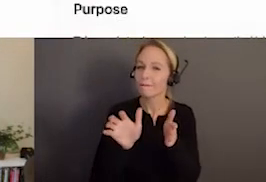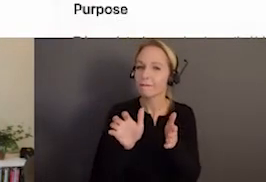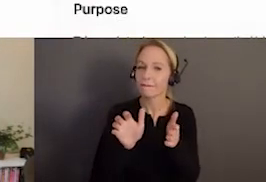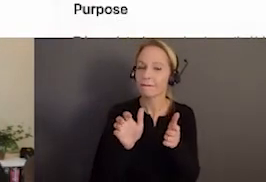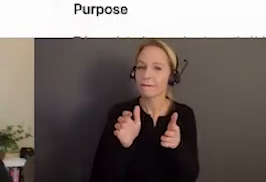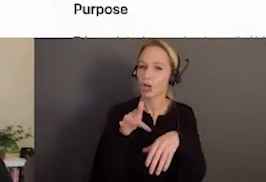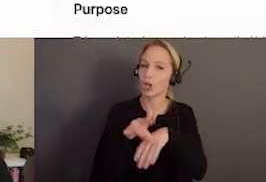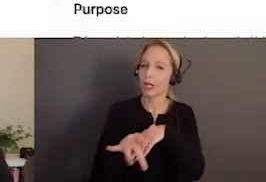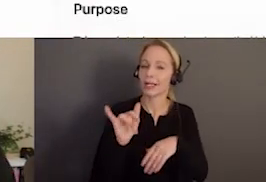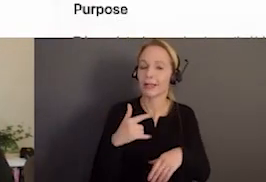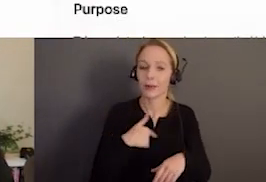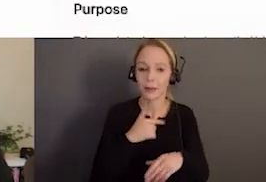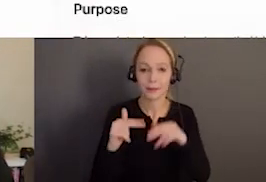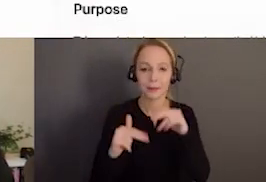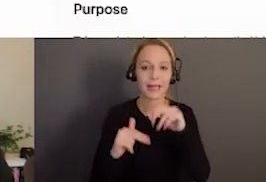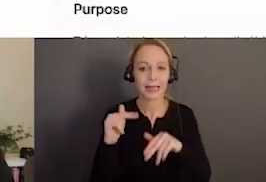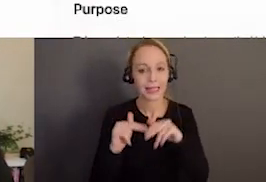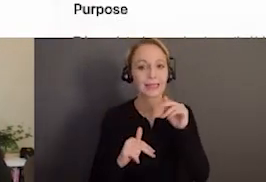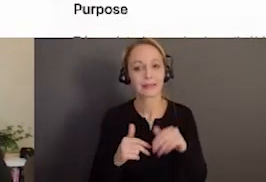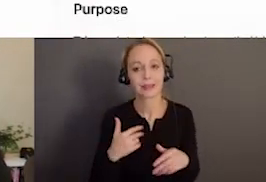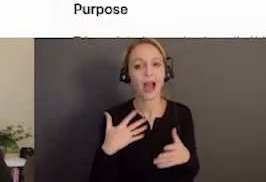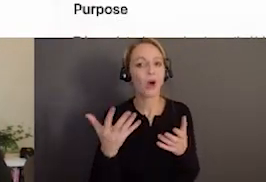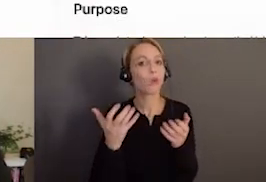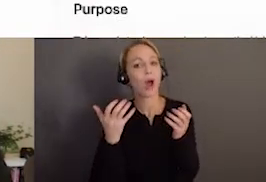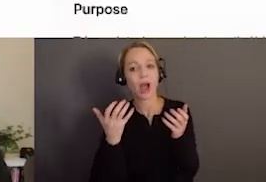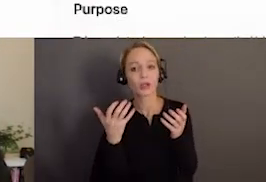I WANT TO SHOW IT OFF.